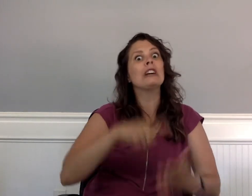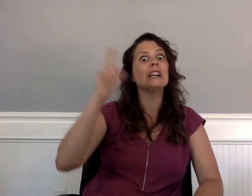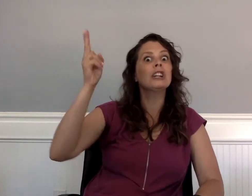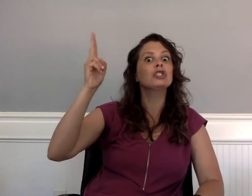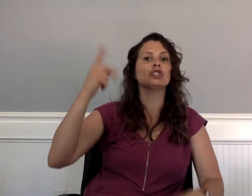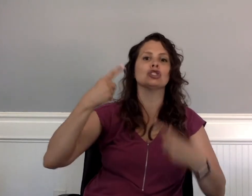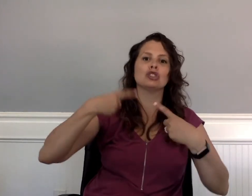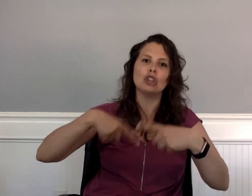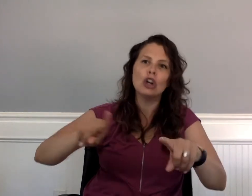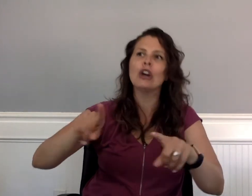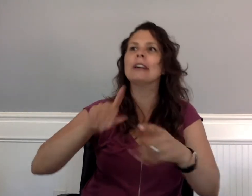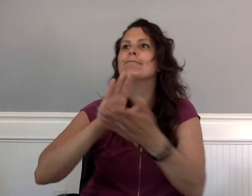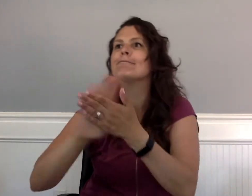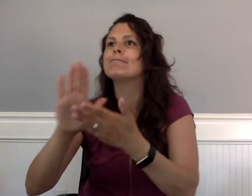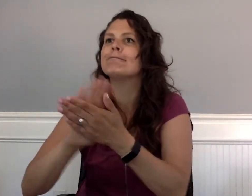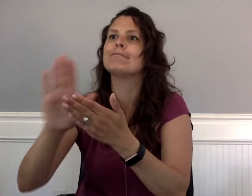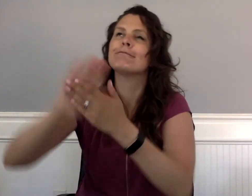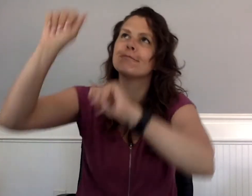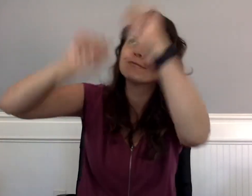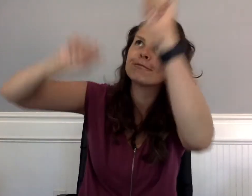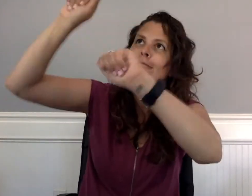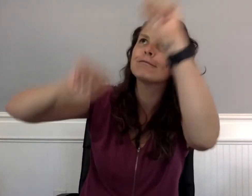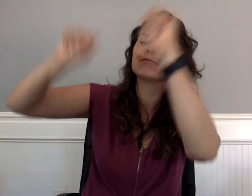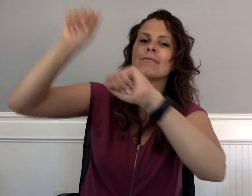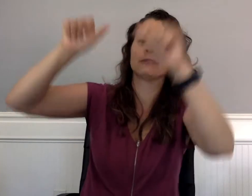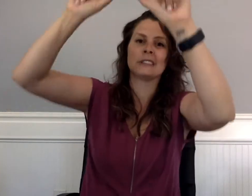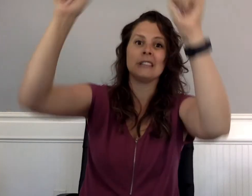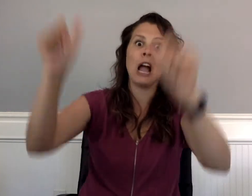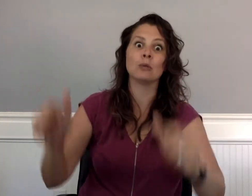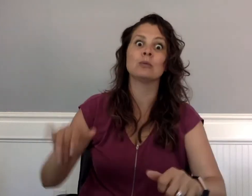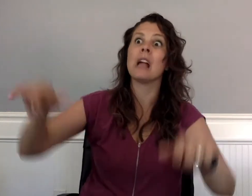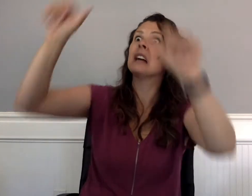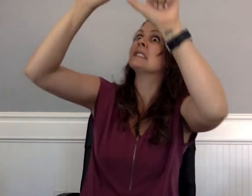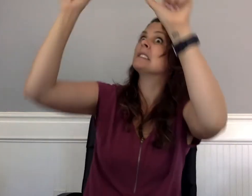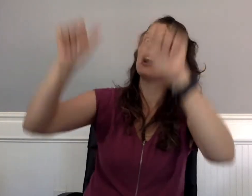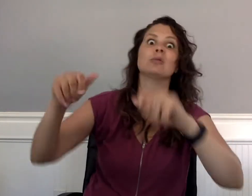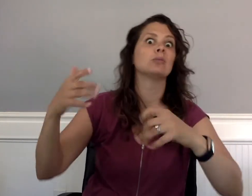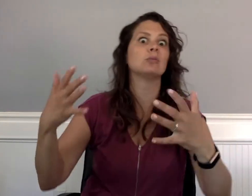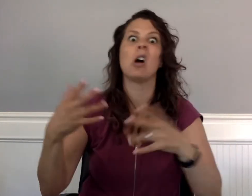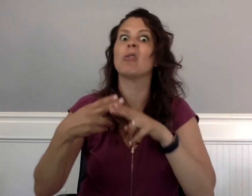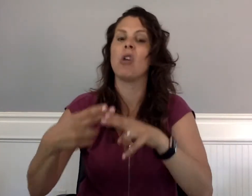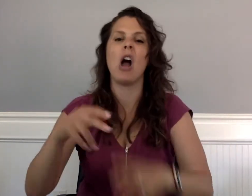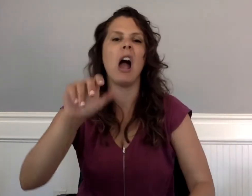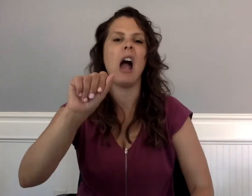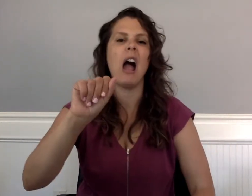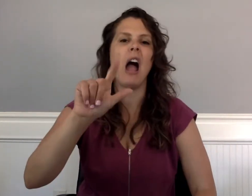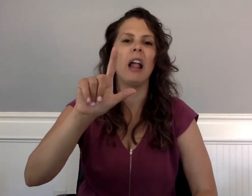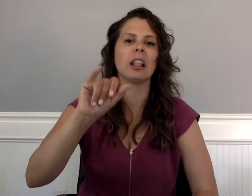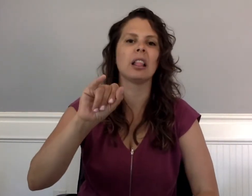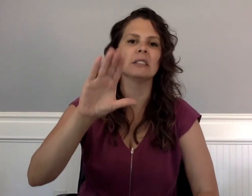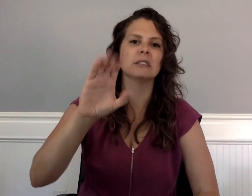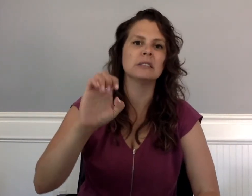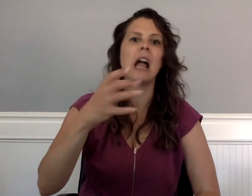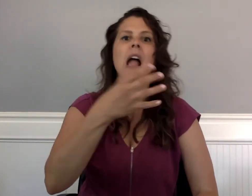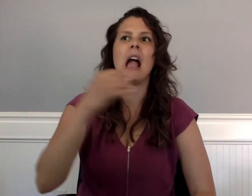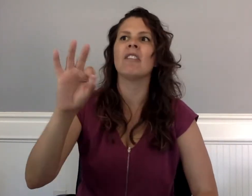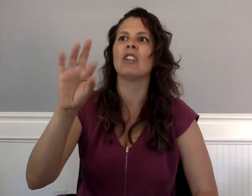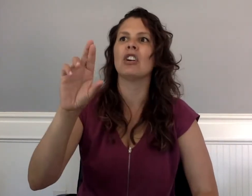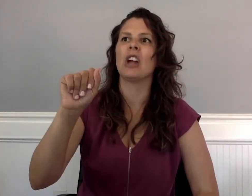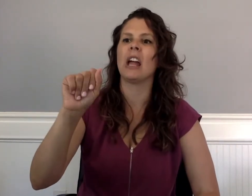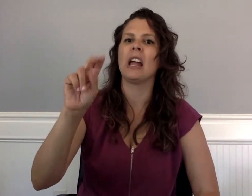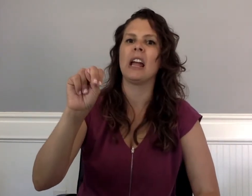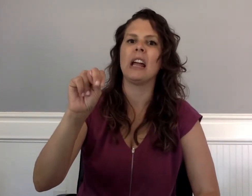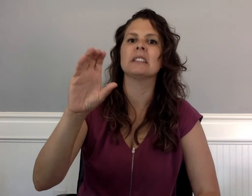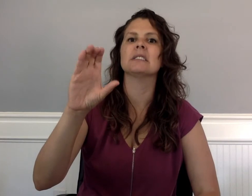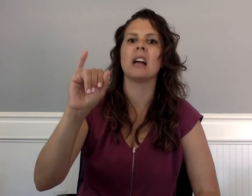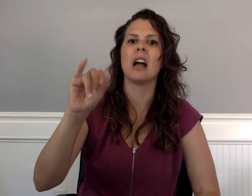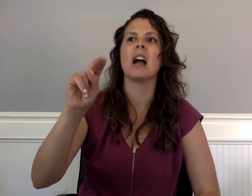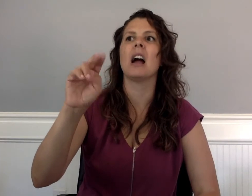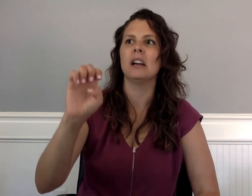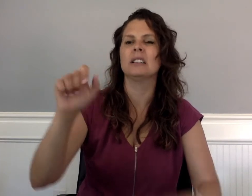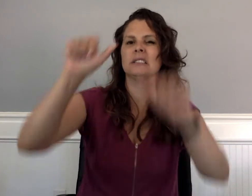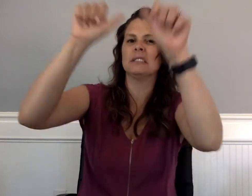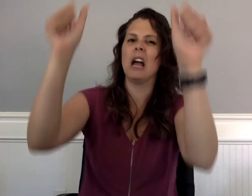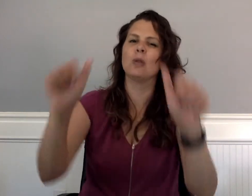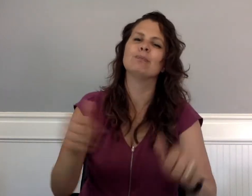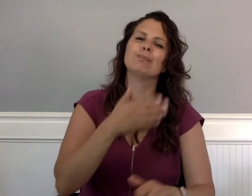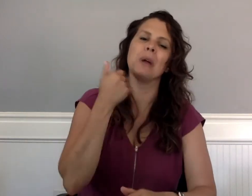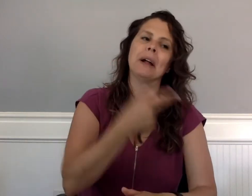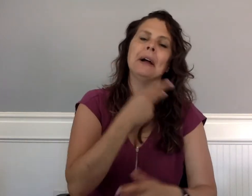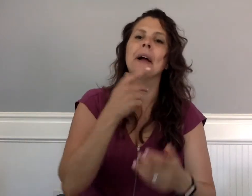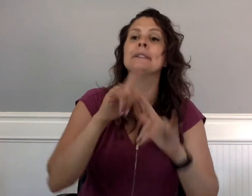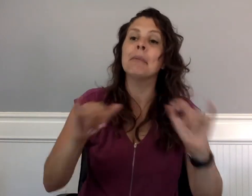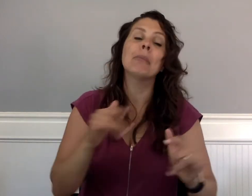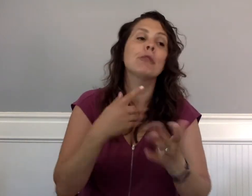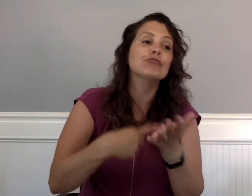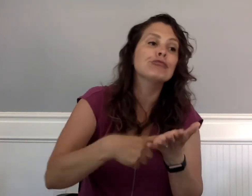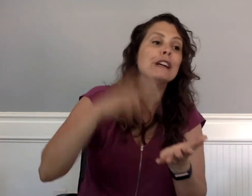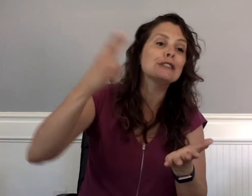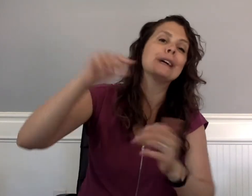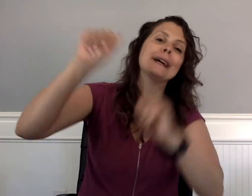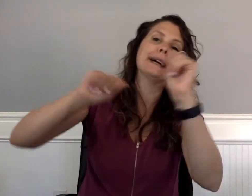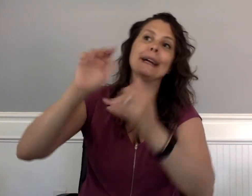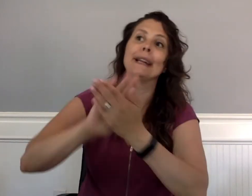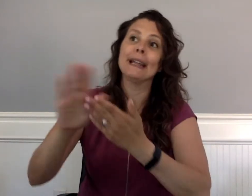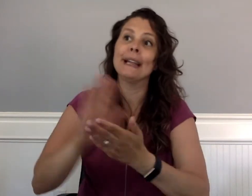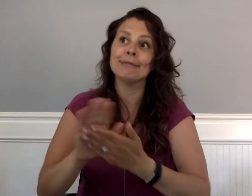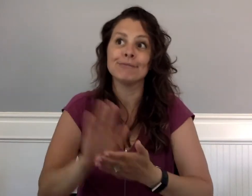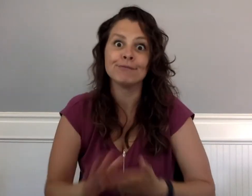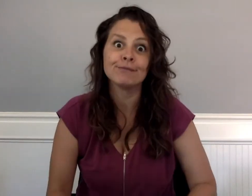we discussed history while we polished the Alice and Francine statue.”